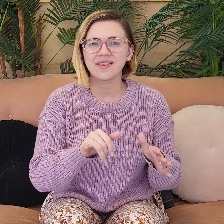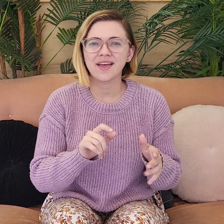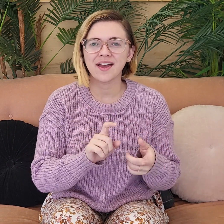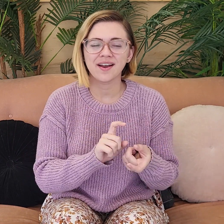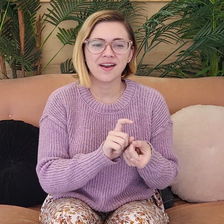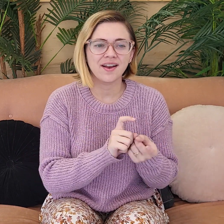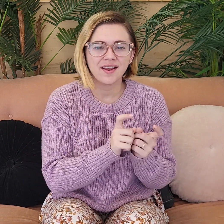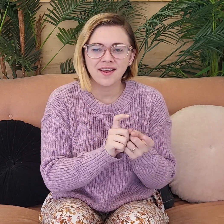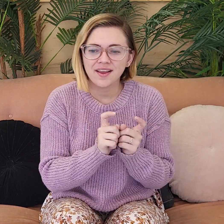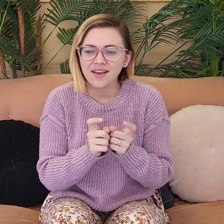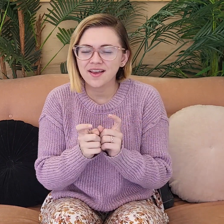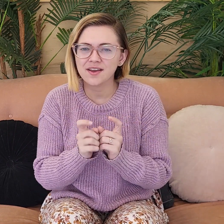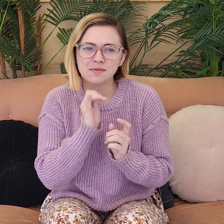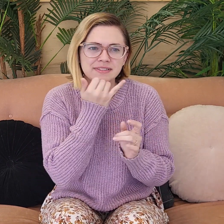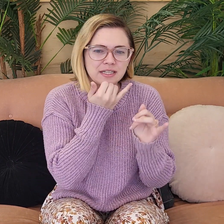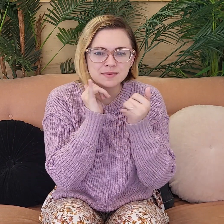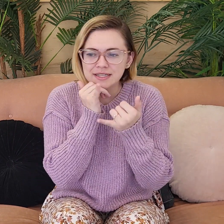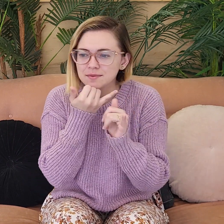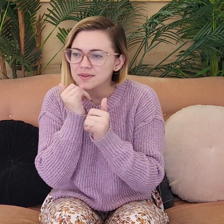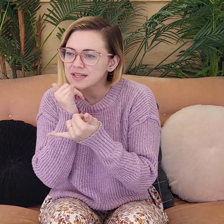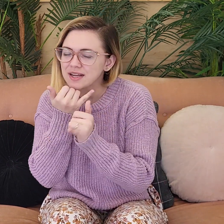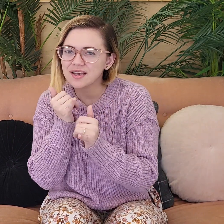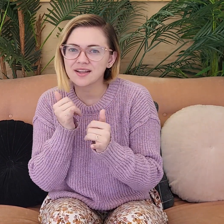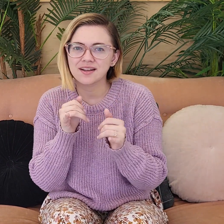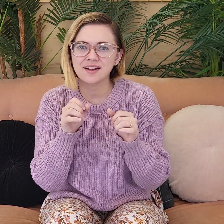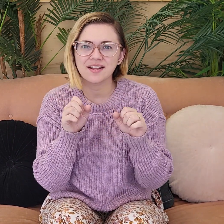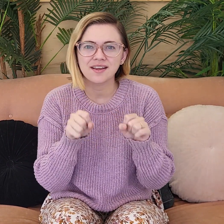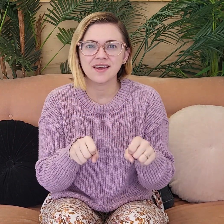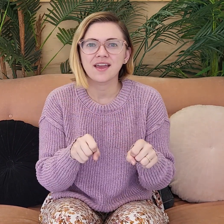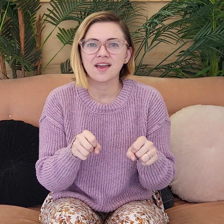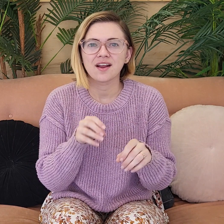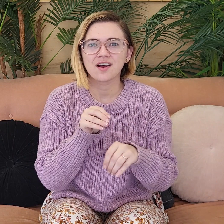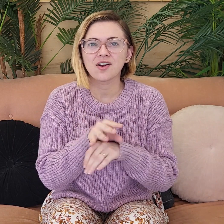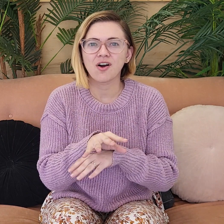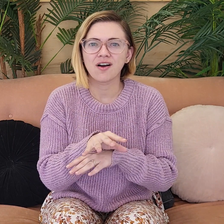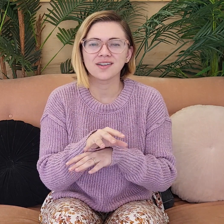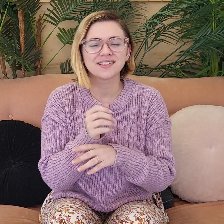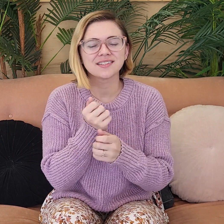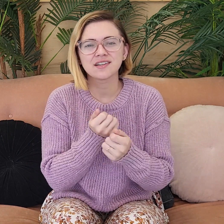There's just no way that all of these mutations and mistakes could